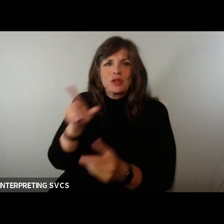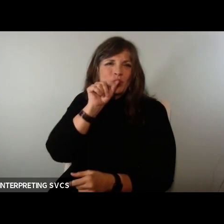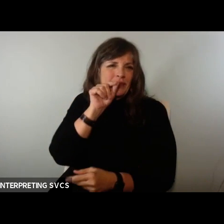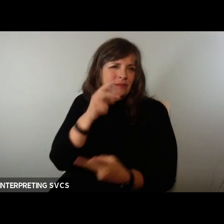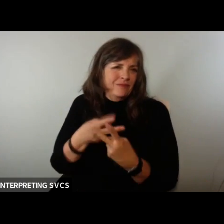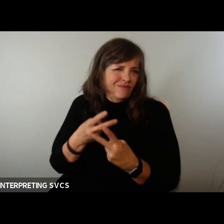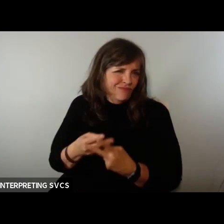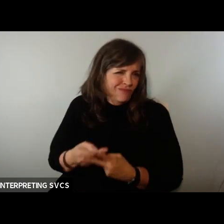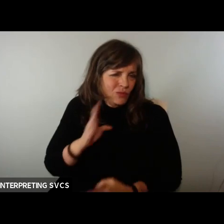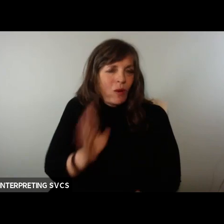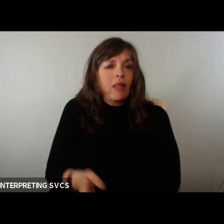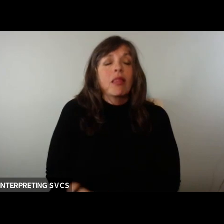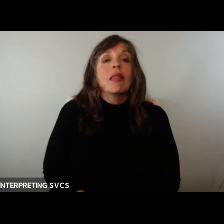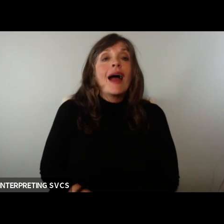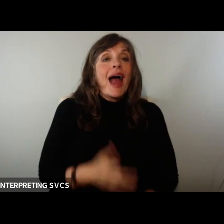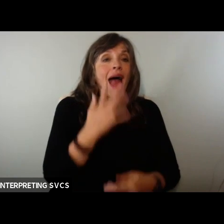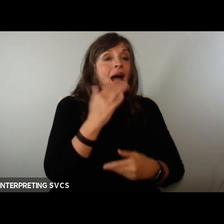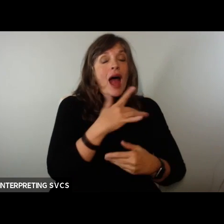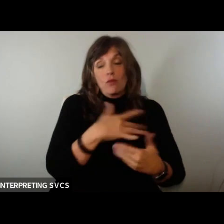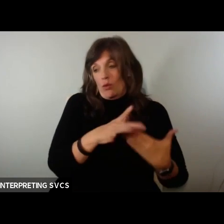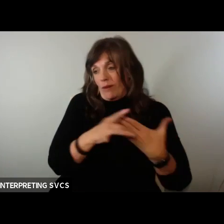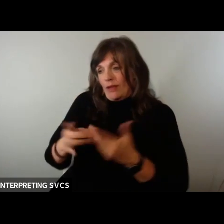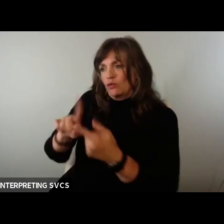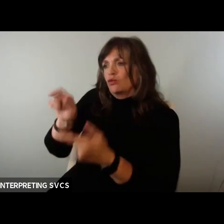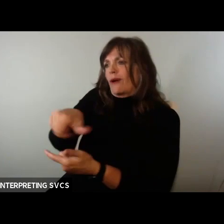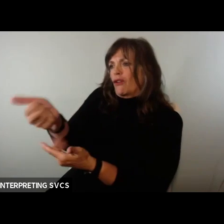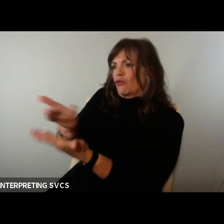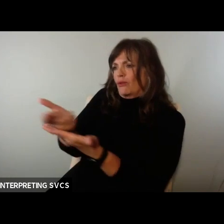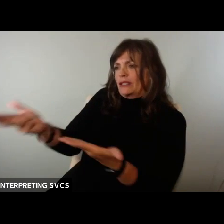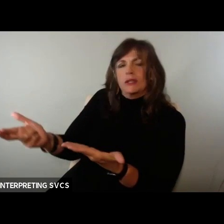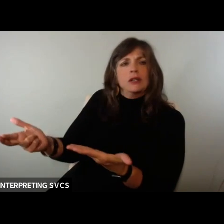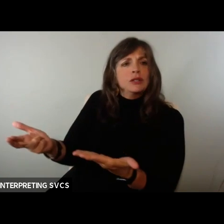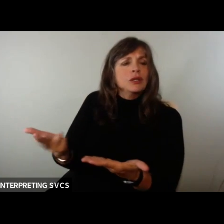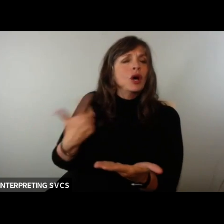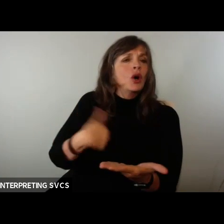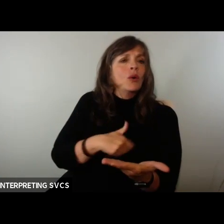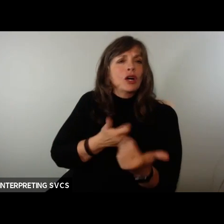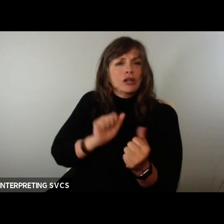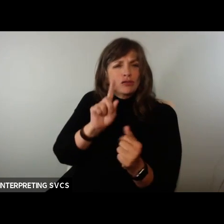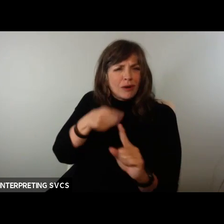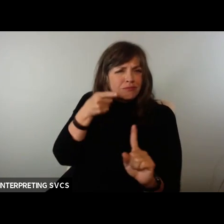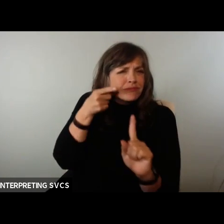We will try to go where the heat is and explore and answer the questions that keep coming up